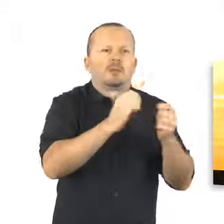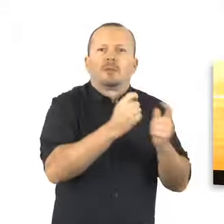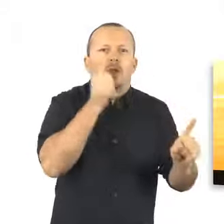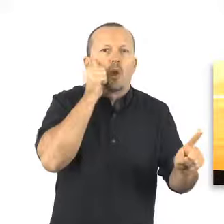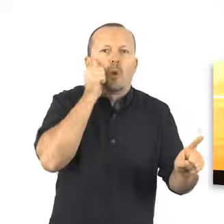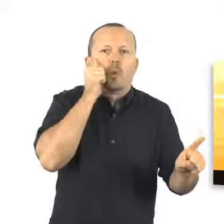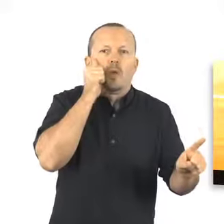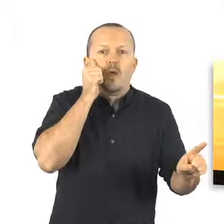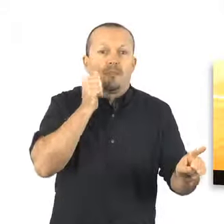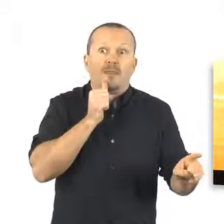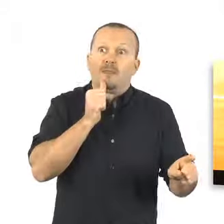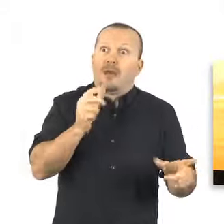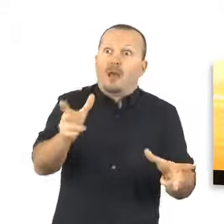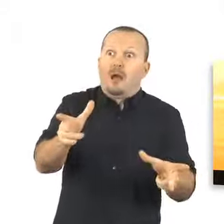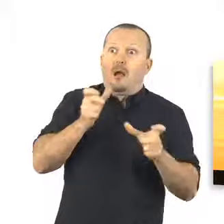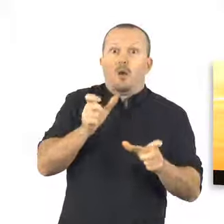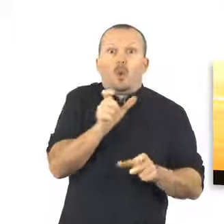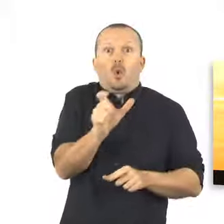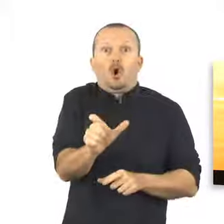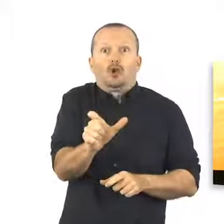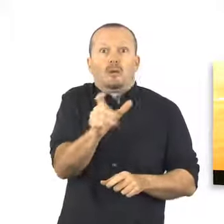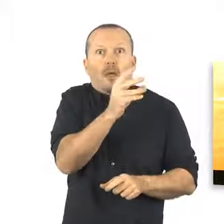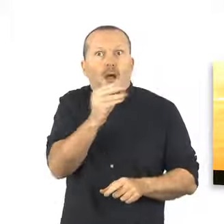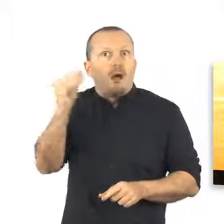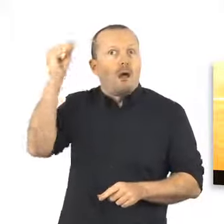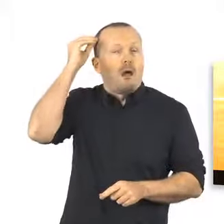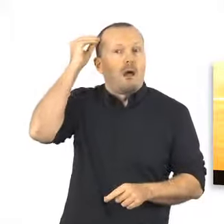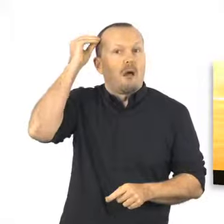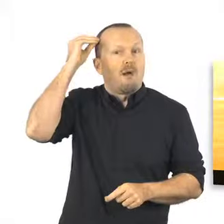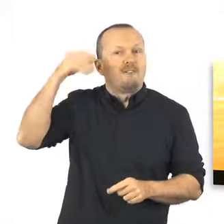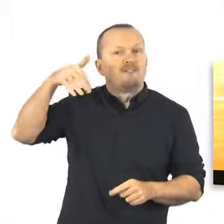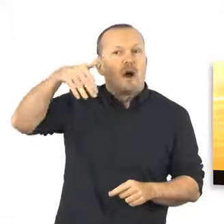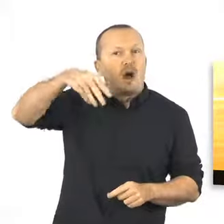are laid down in the storage area of our brain so that when we need to remember that word